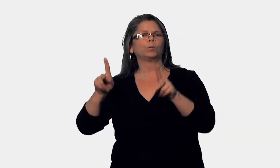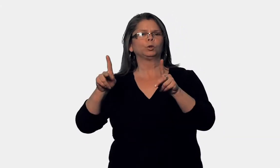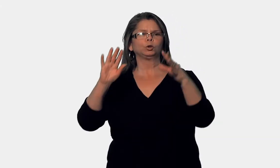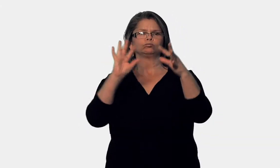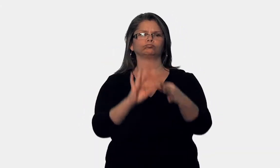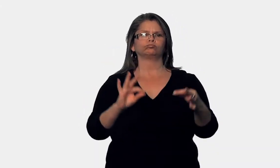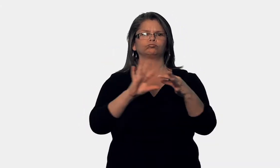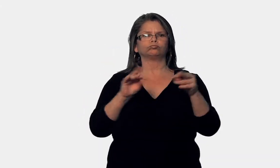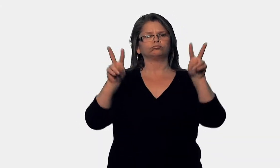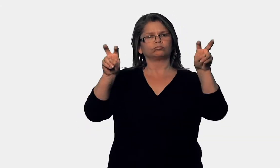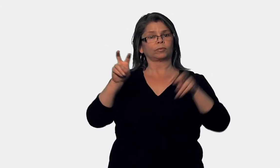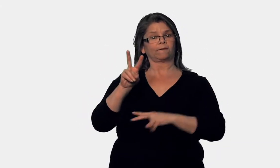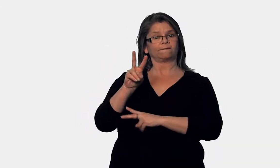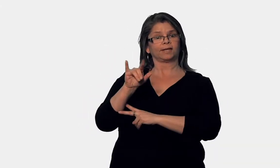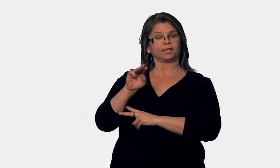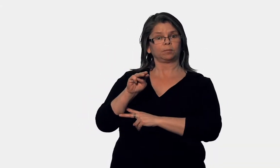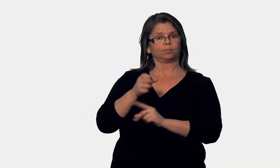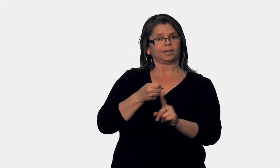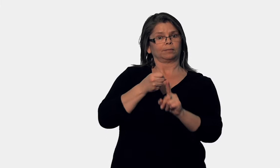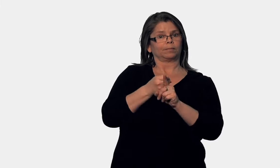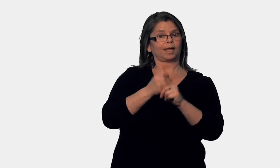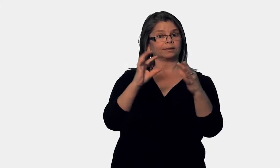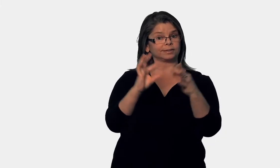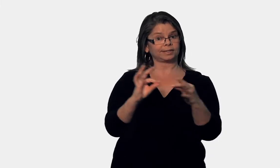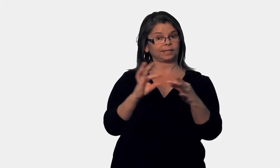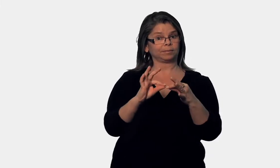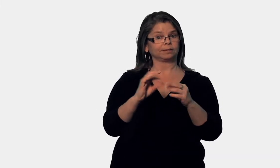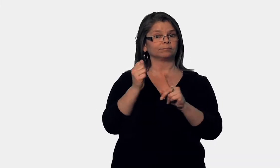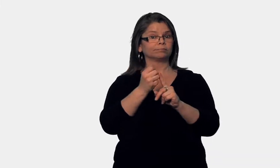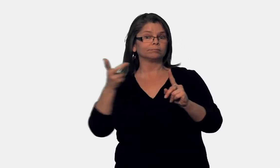to give the court a Victim Impact Statement,